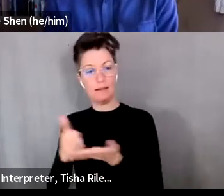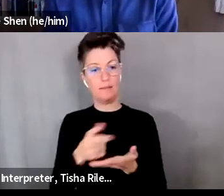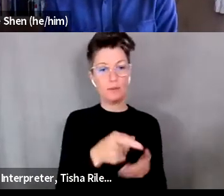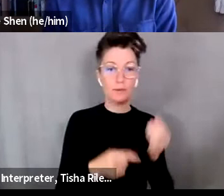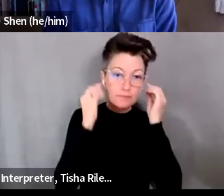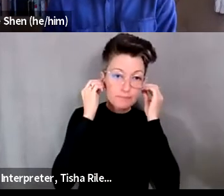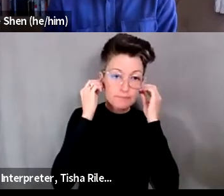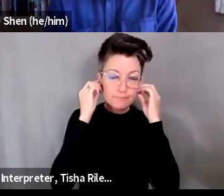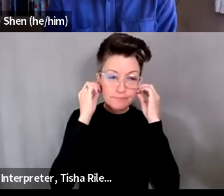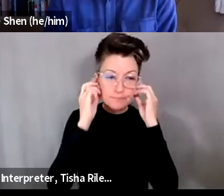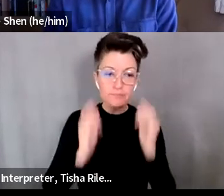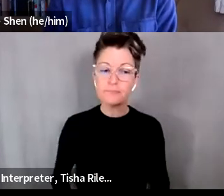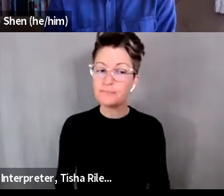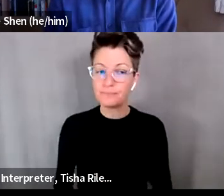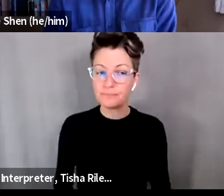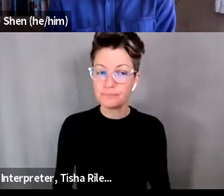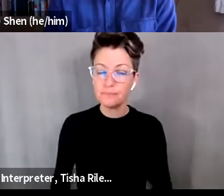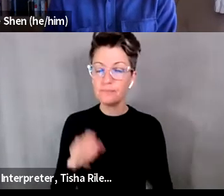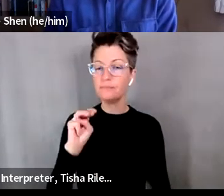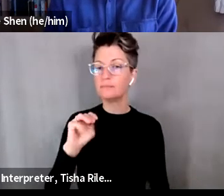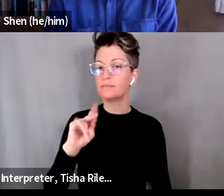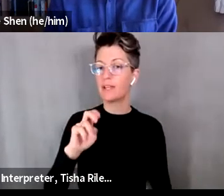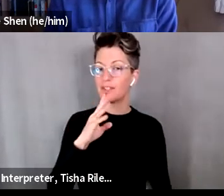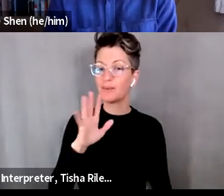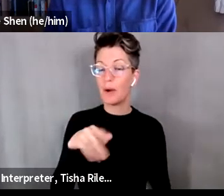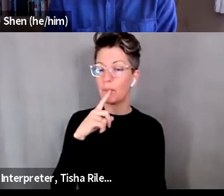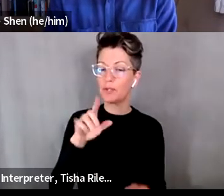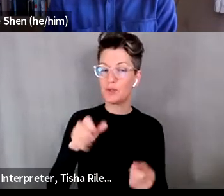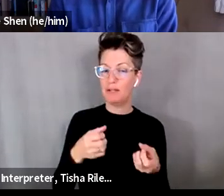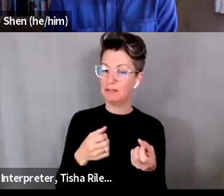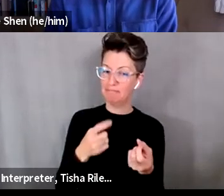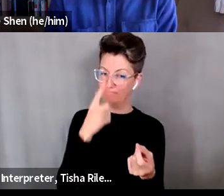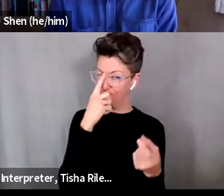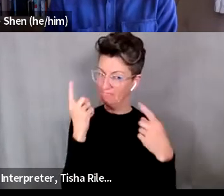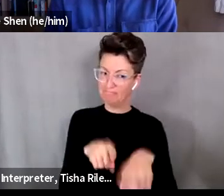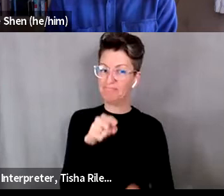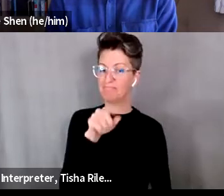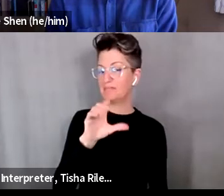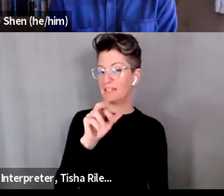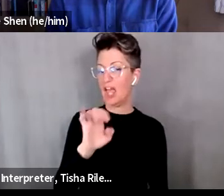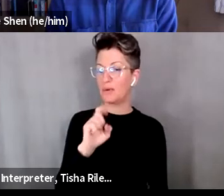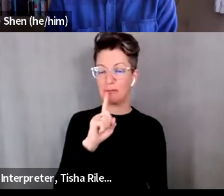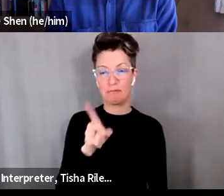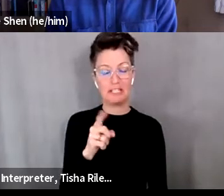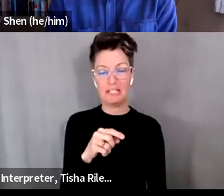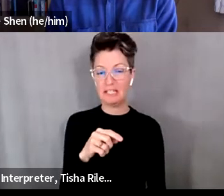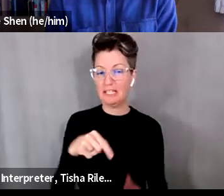Well to echo what Carrie was just saying, I mean, it was just such an incredible deep collaboration